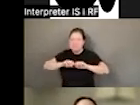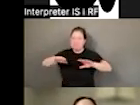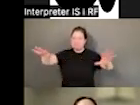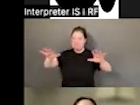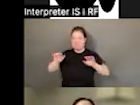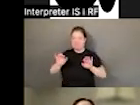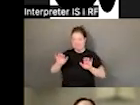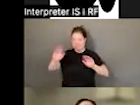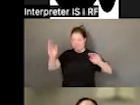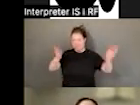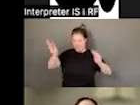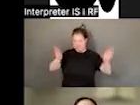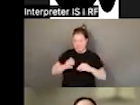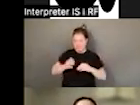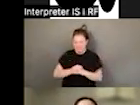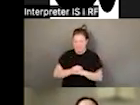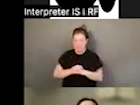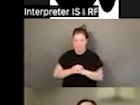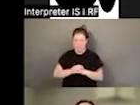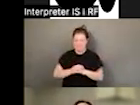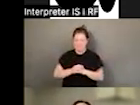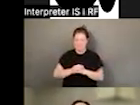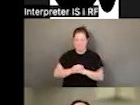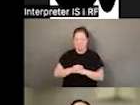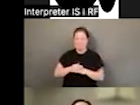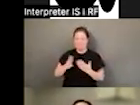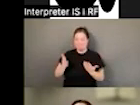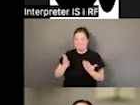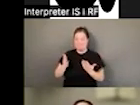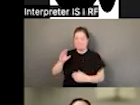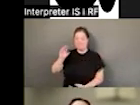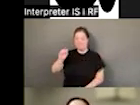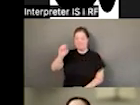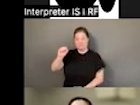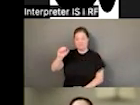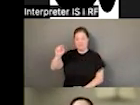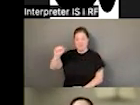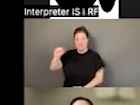And as Susanna mentioned, cognitive accessibility is something